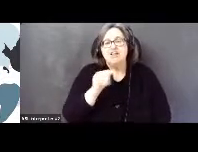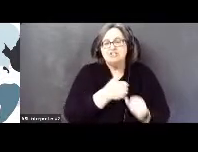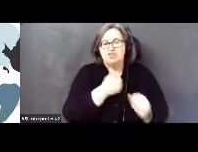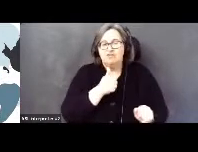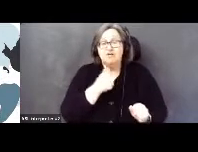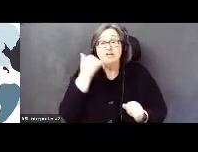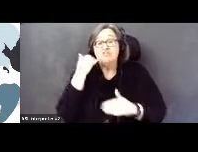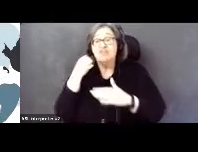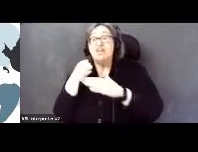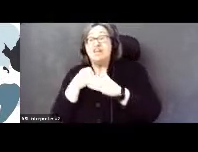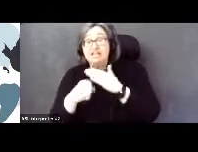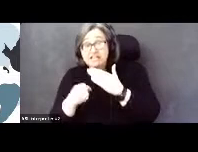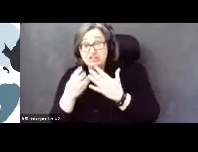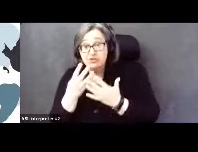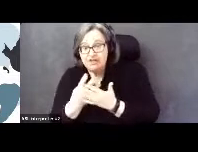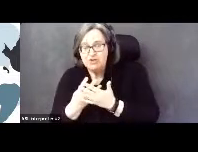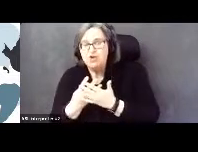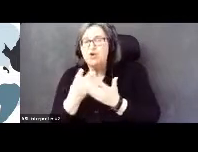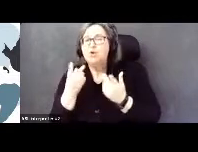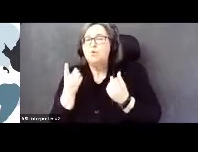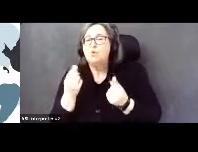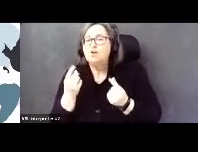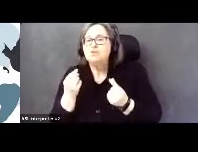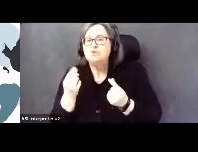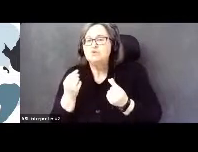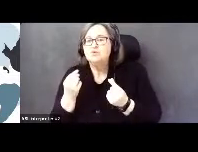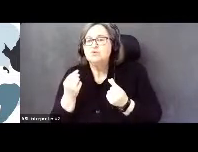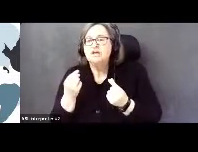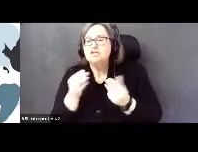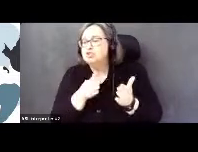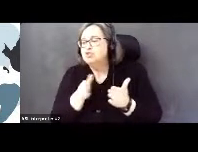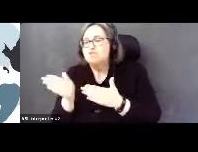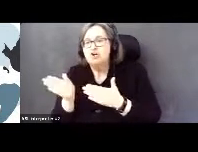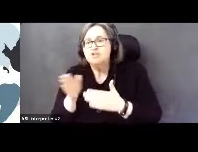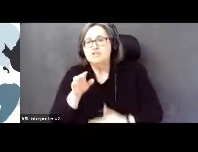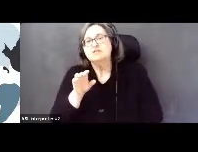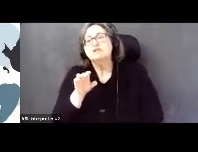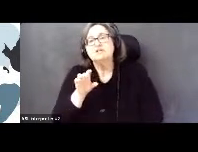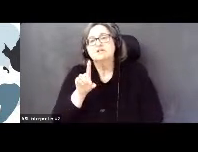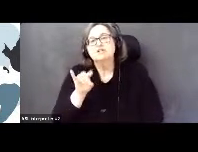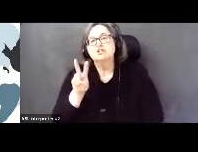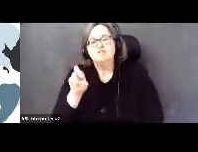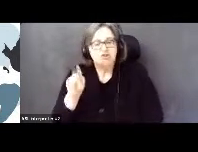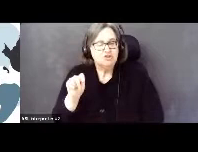jail. Then what we want to try to do is divert them for services and to try to have the least